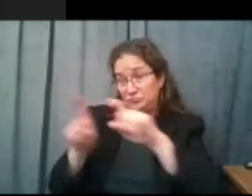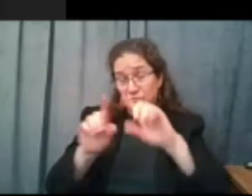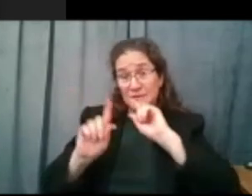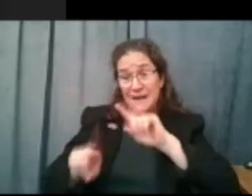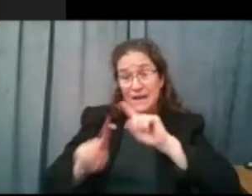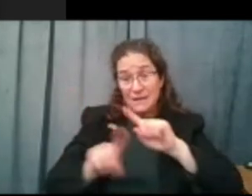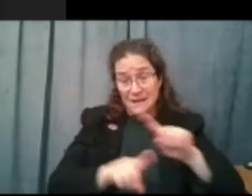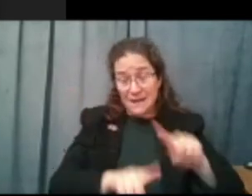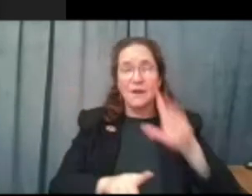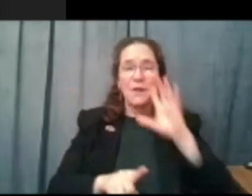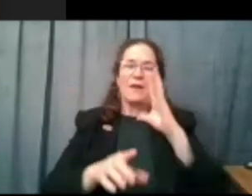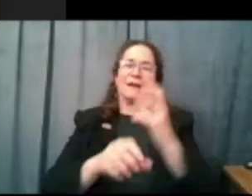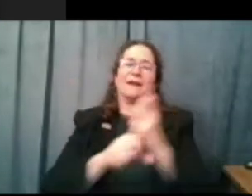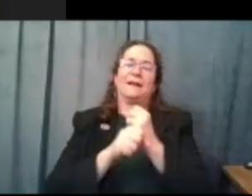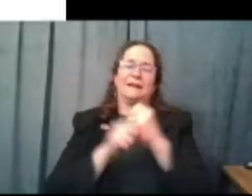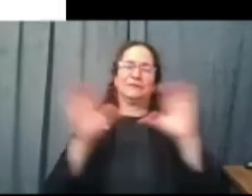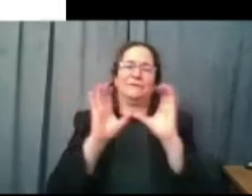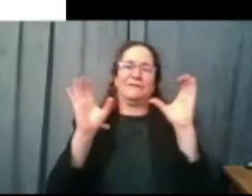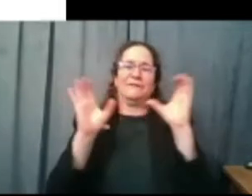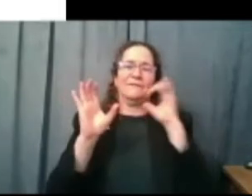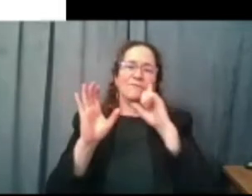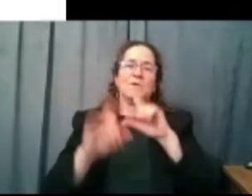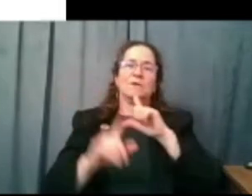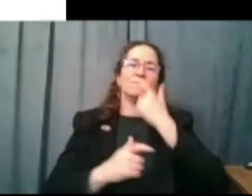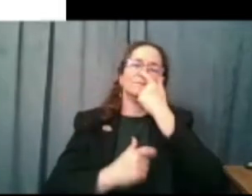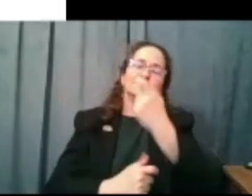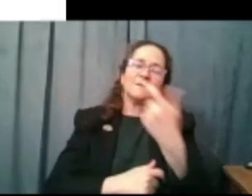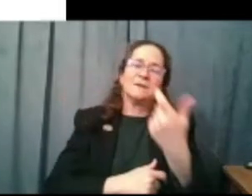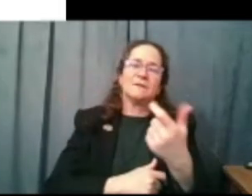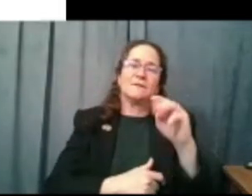in this webinar. This recording and related resources